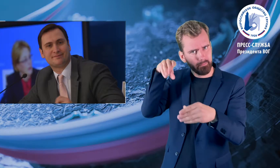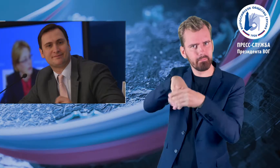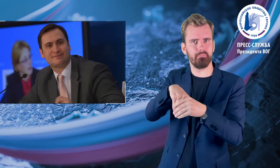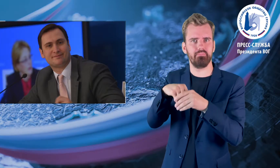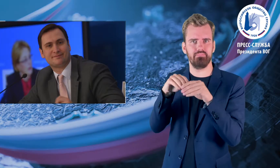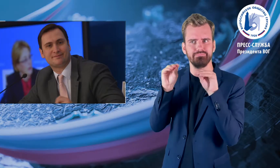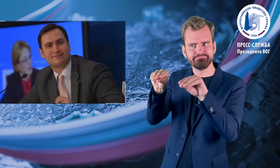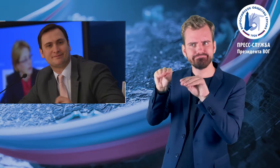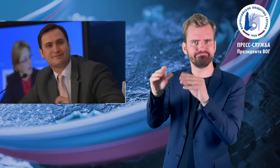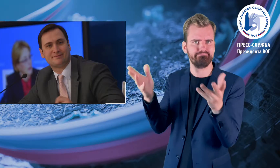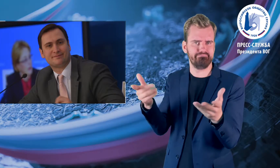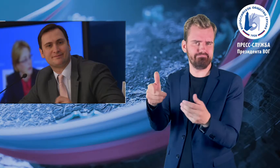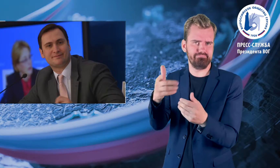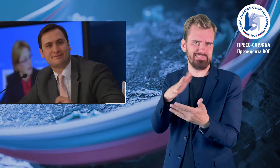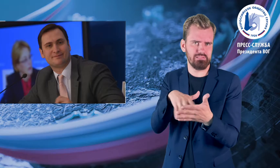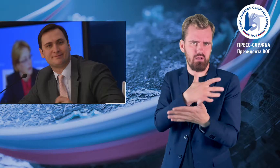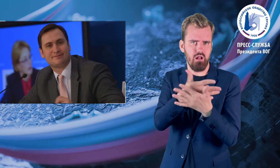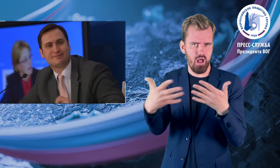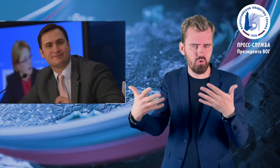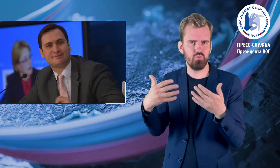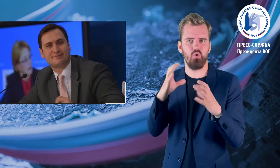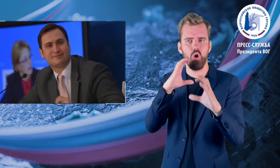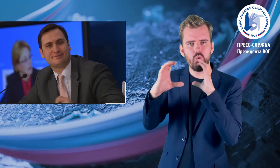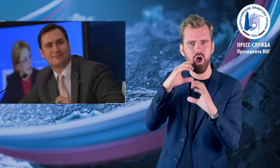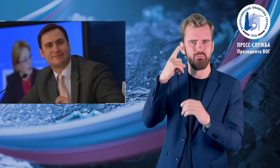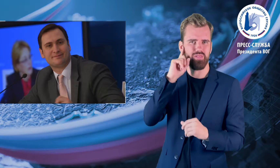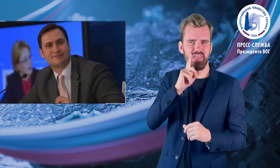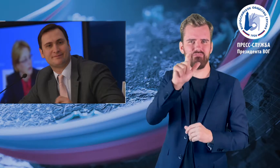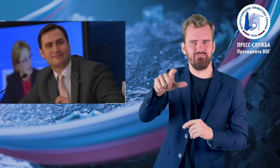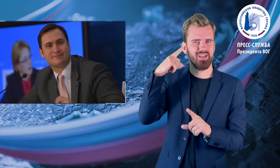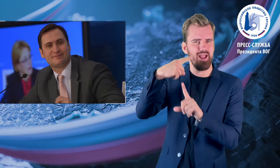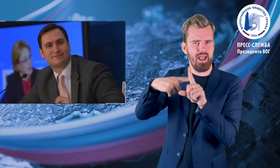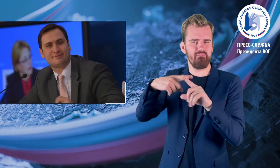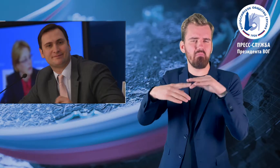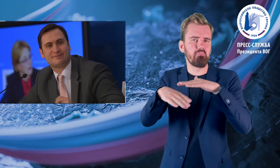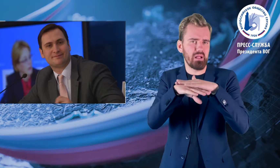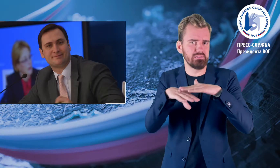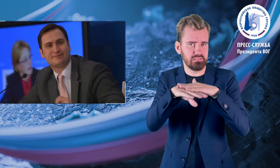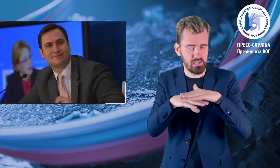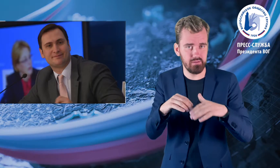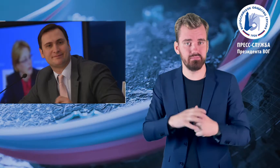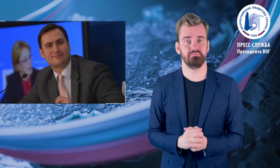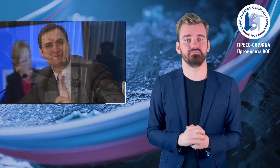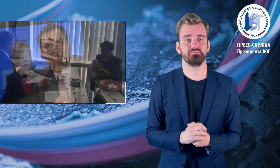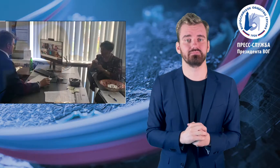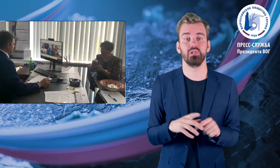higher professional level of medical training.